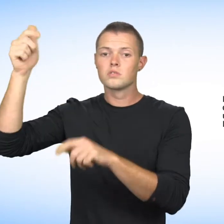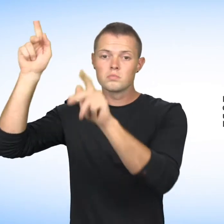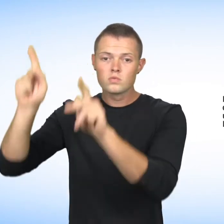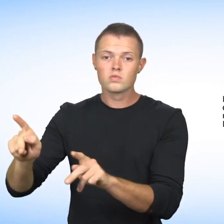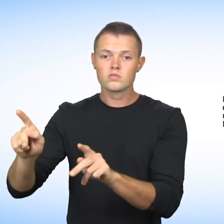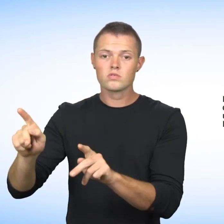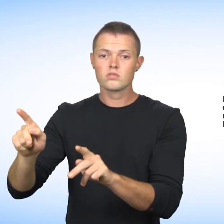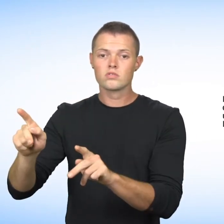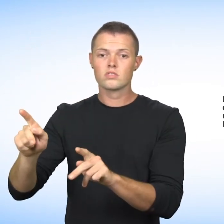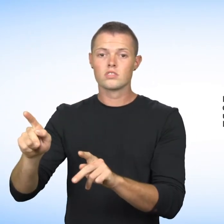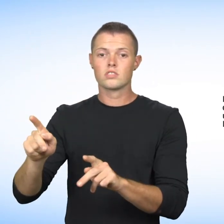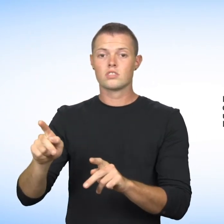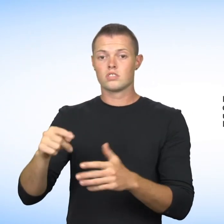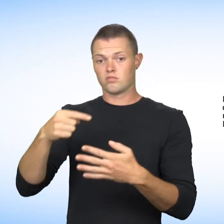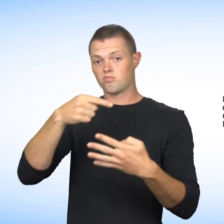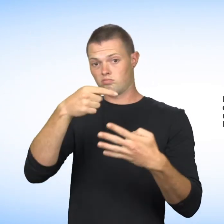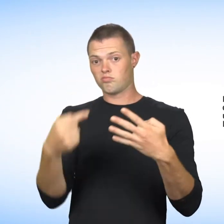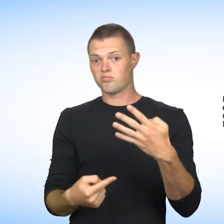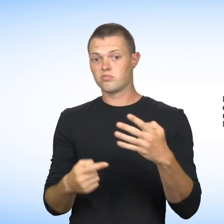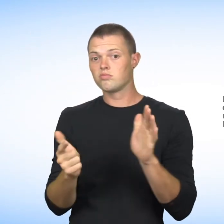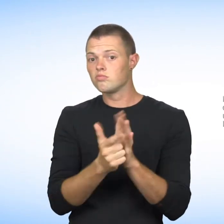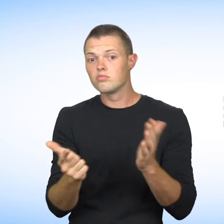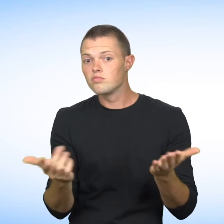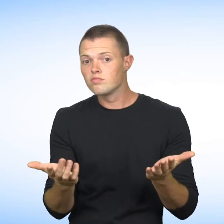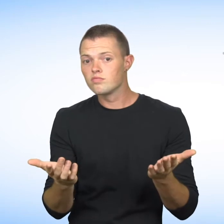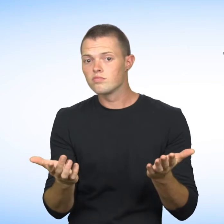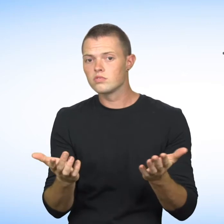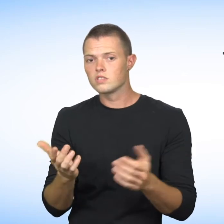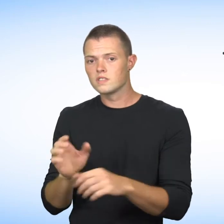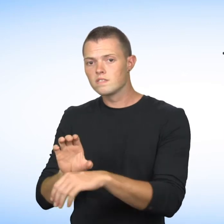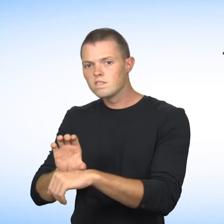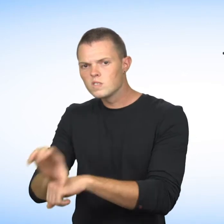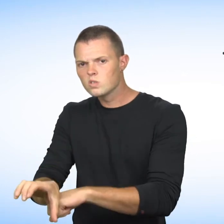and you depend on someone for your basic needs it is forbidden to: